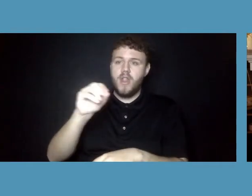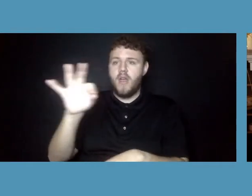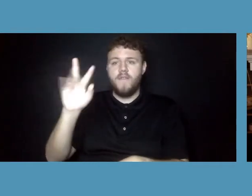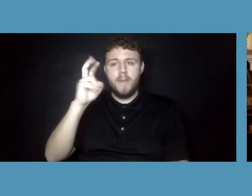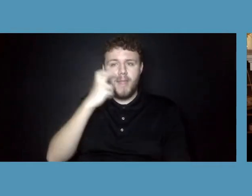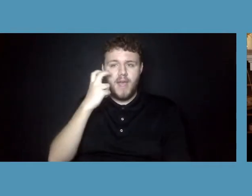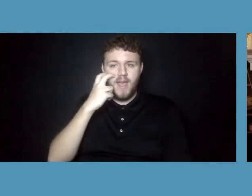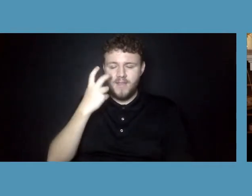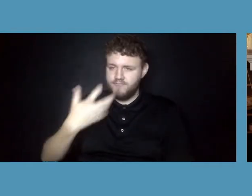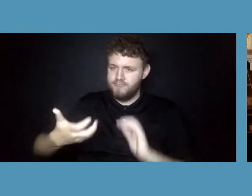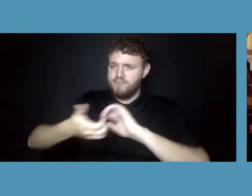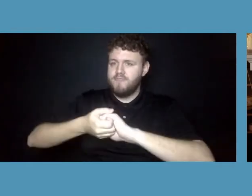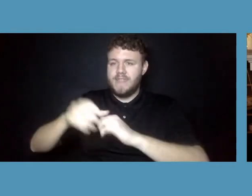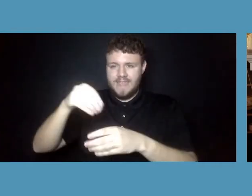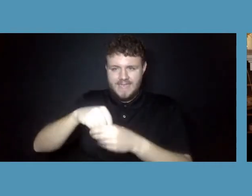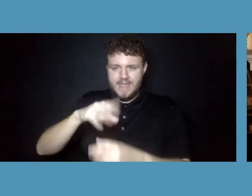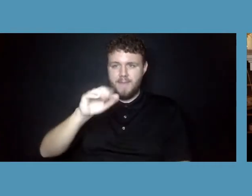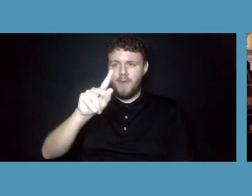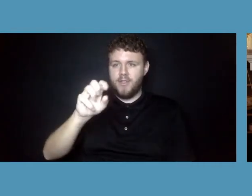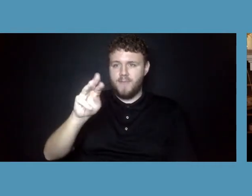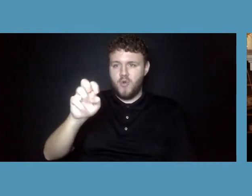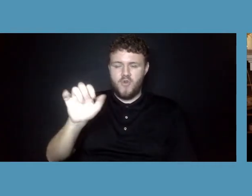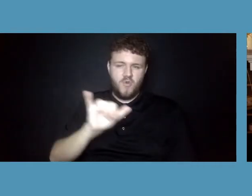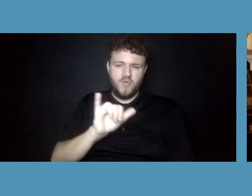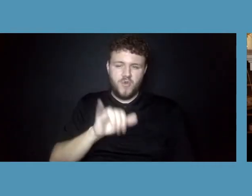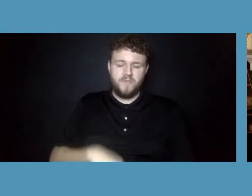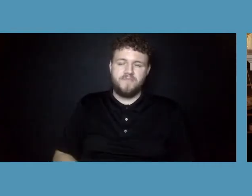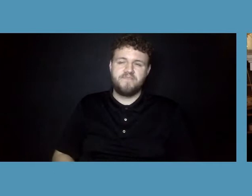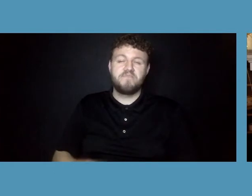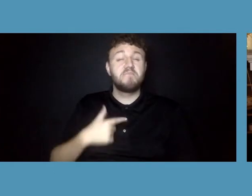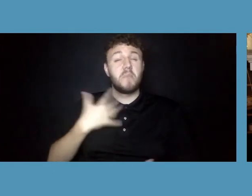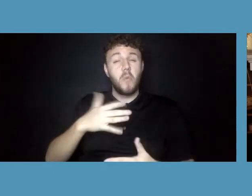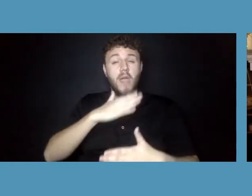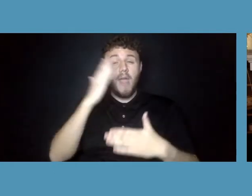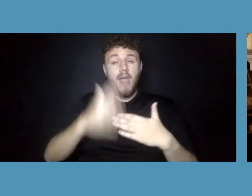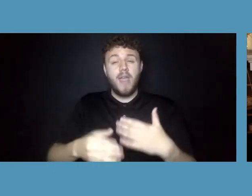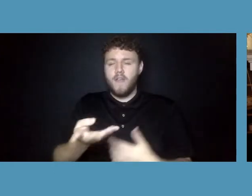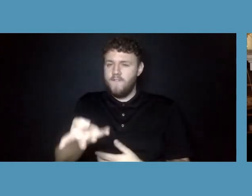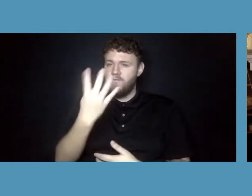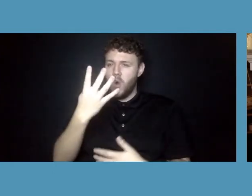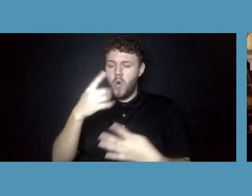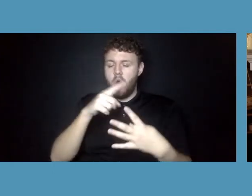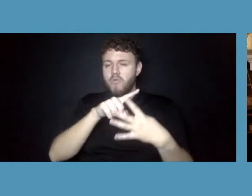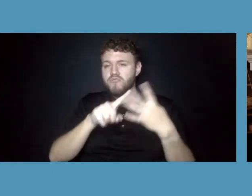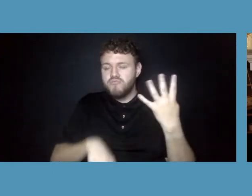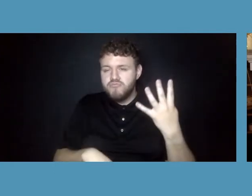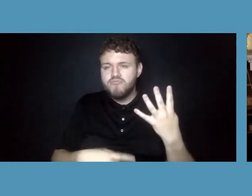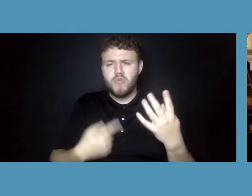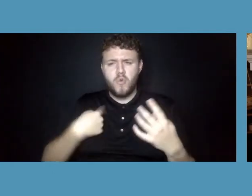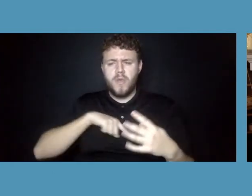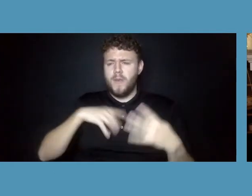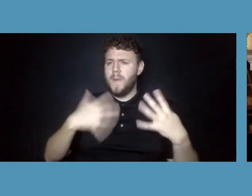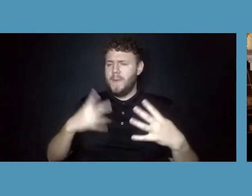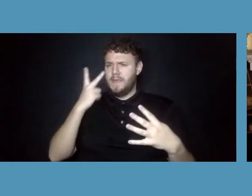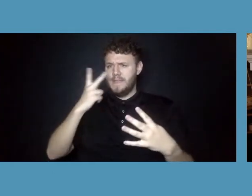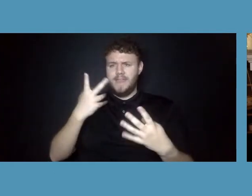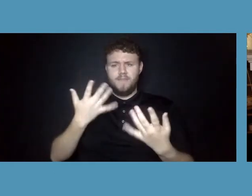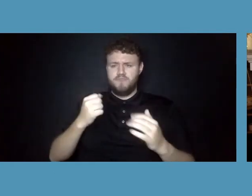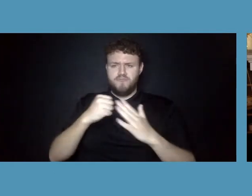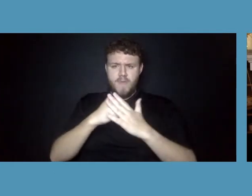The thing I want to end on are the four elements we have seen as the cornerstone of this work.